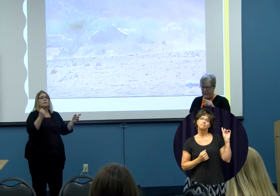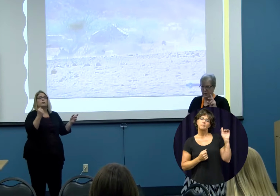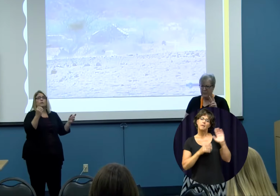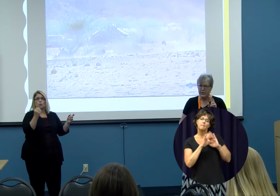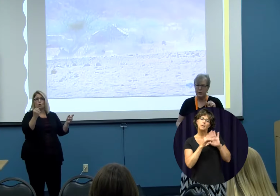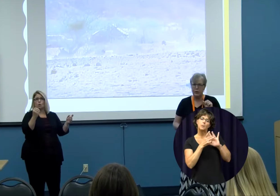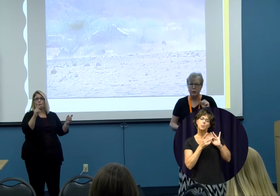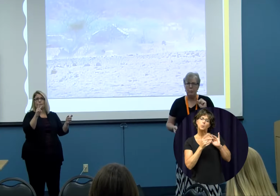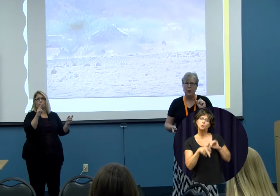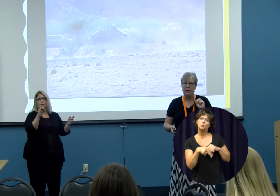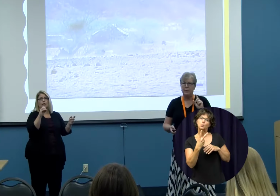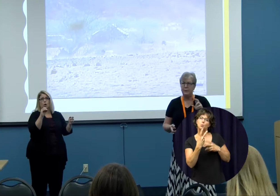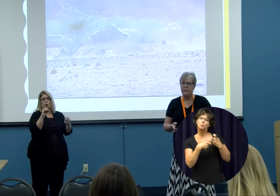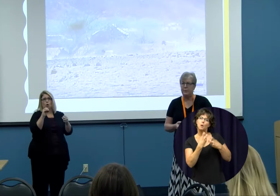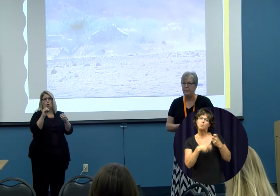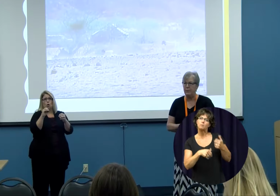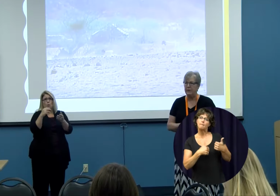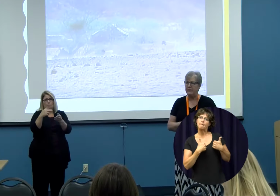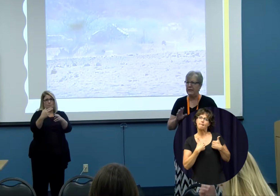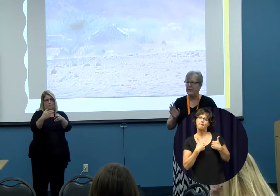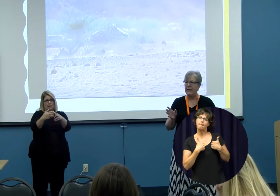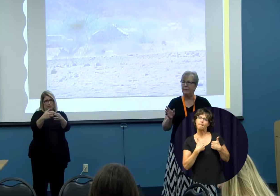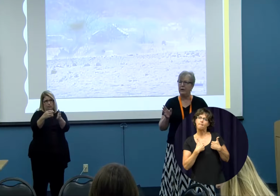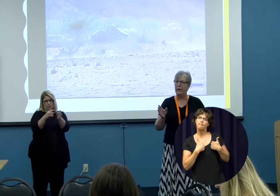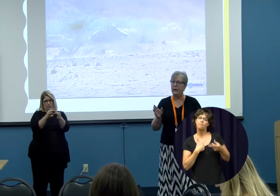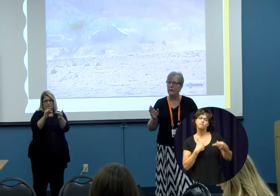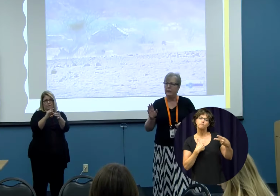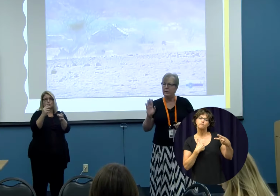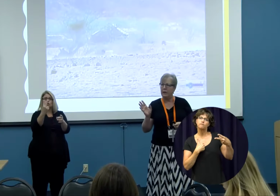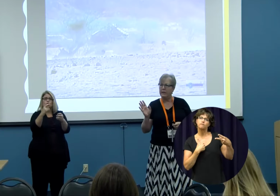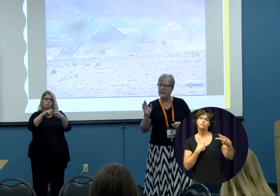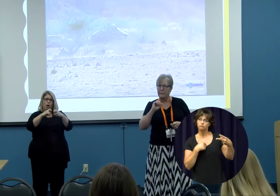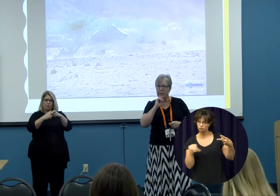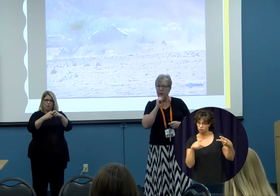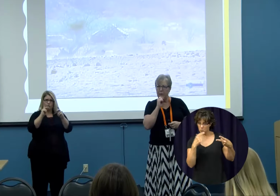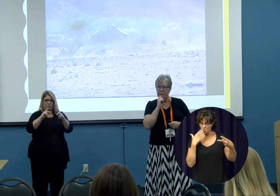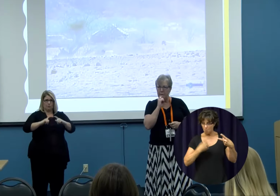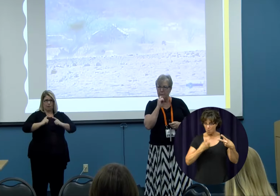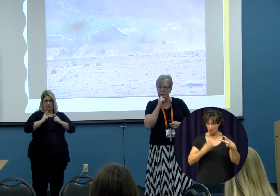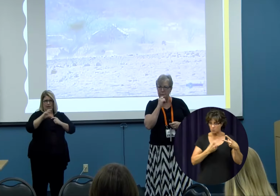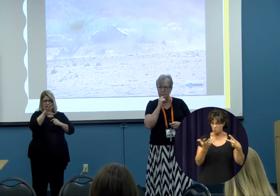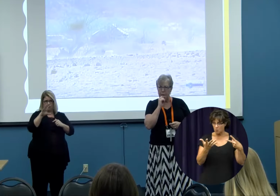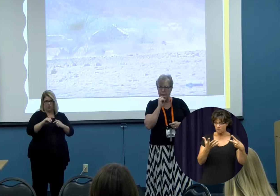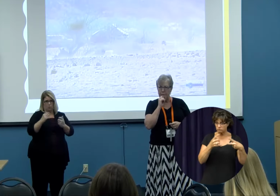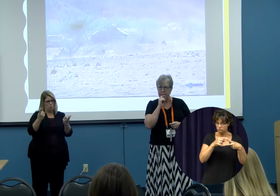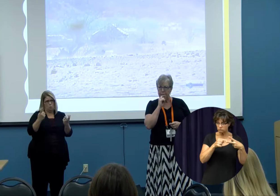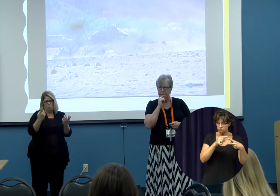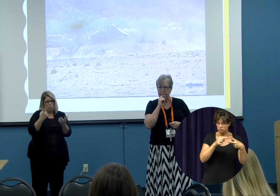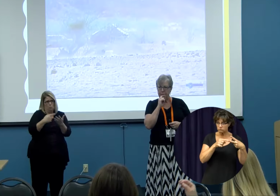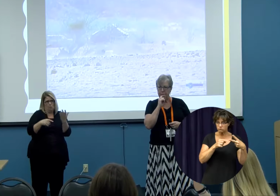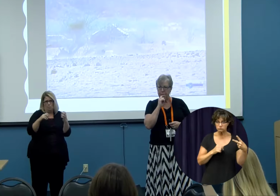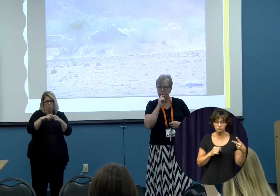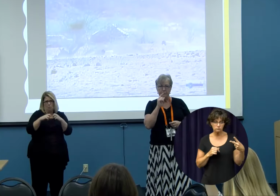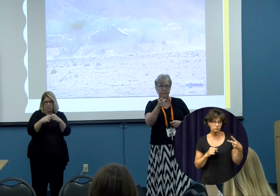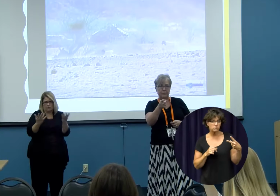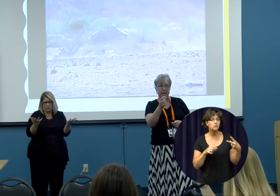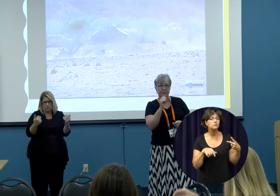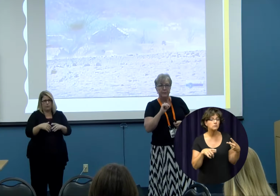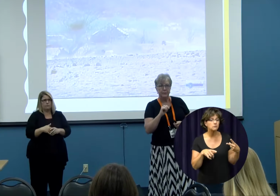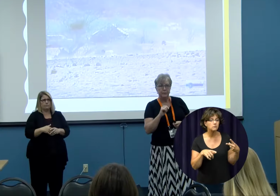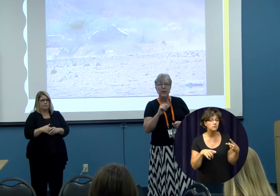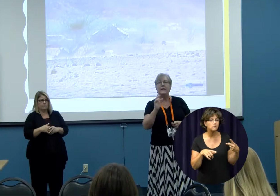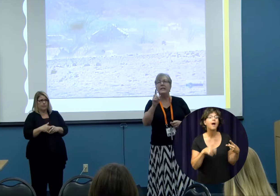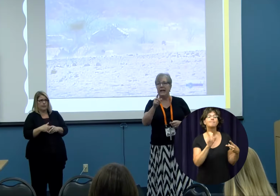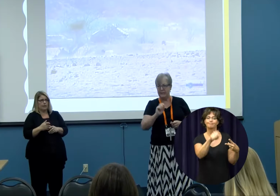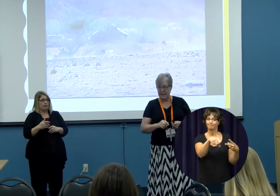In spite of its great variety of landscapes, wildlife and vegetation,